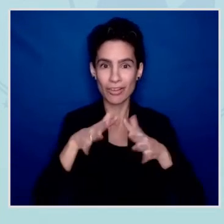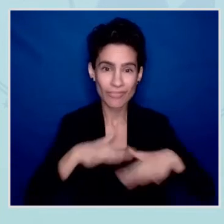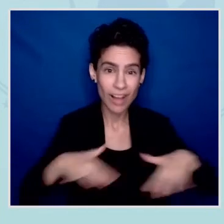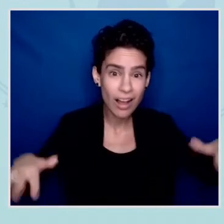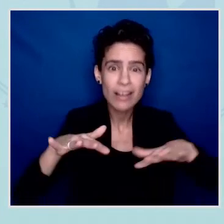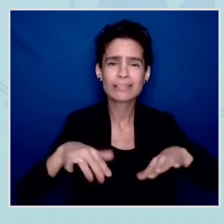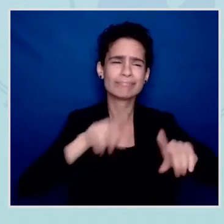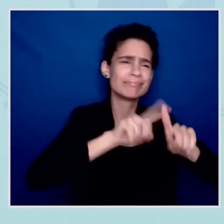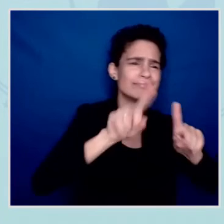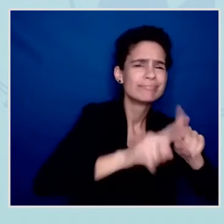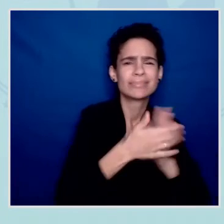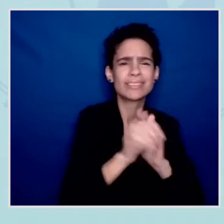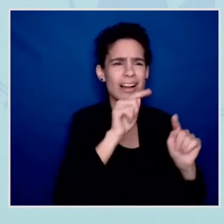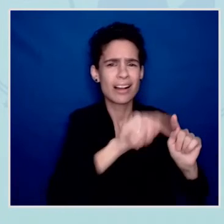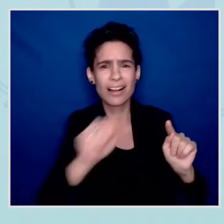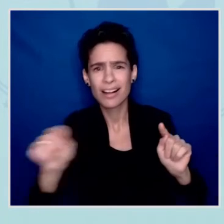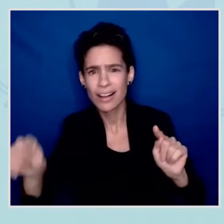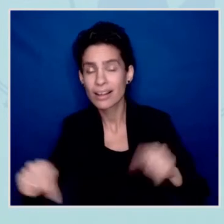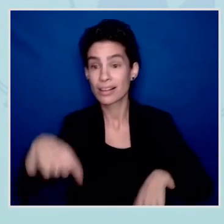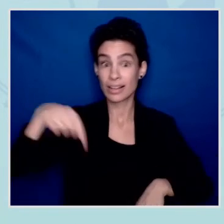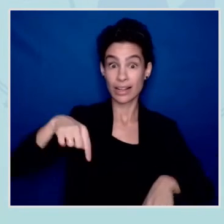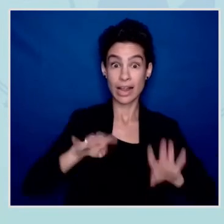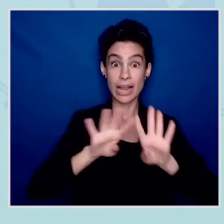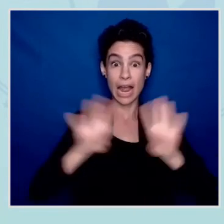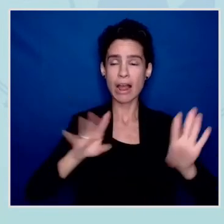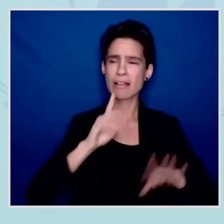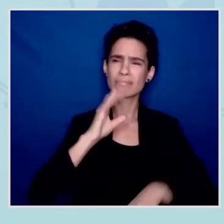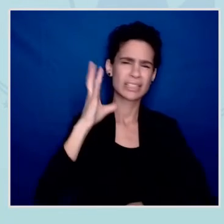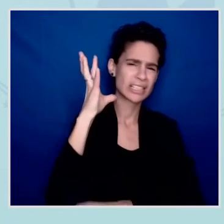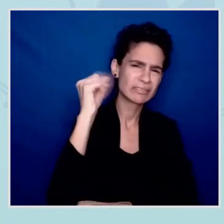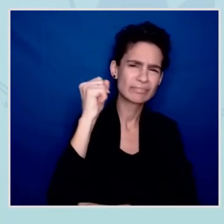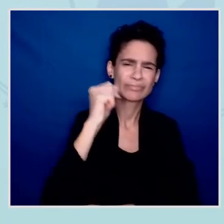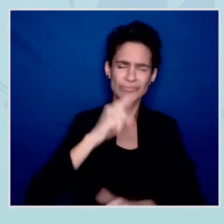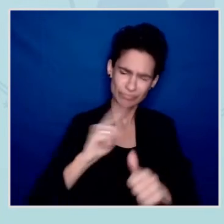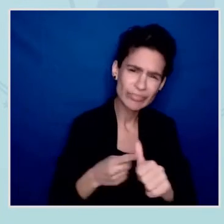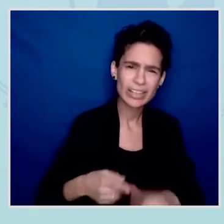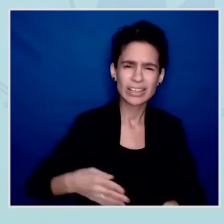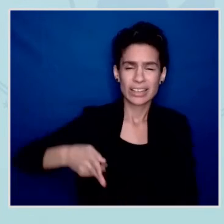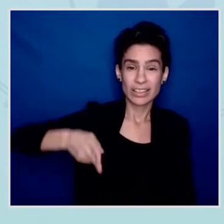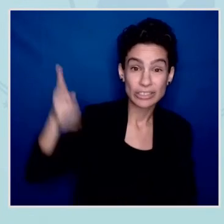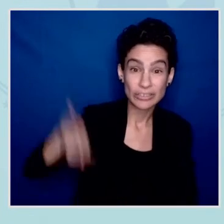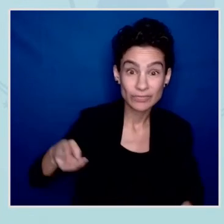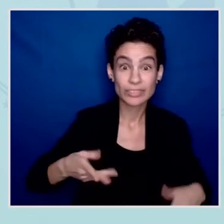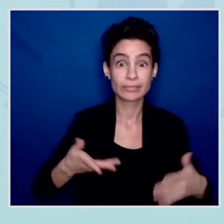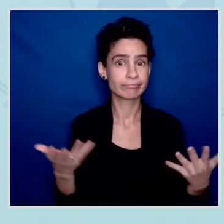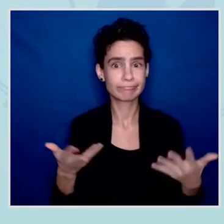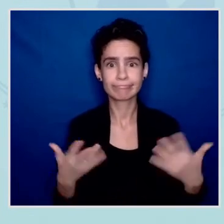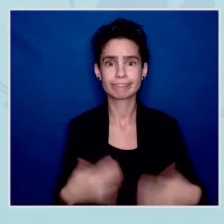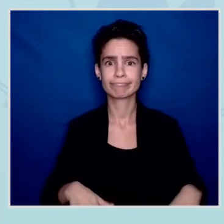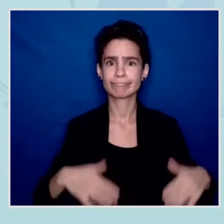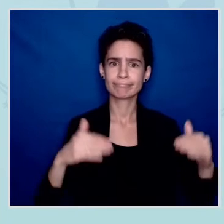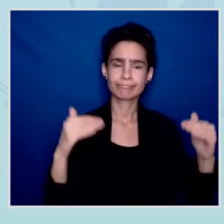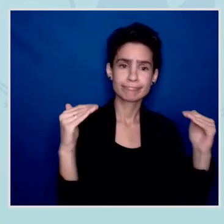PROMISE, THAT LOOKS LIKE AMERICA . IT TAPS INTO THE FULL RANGE